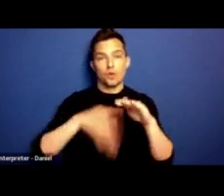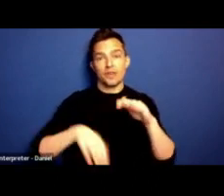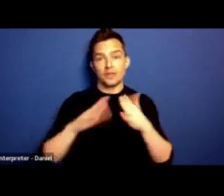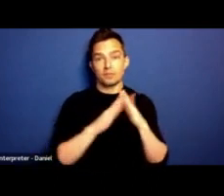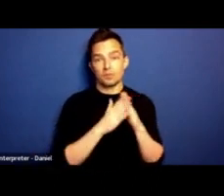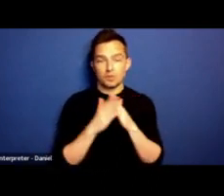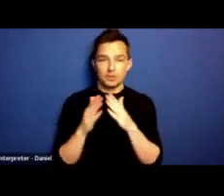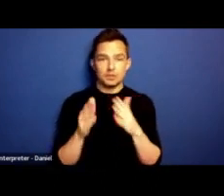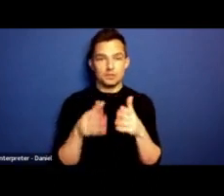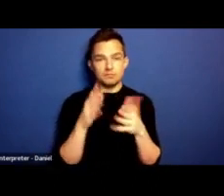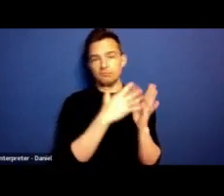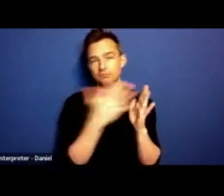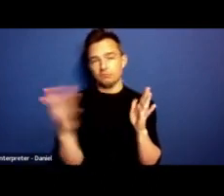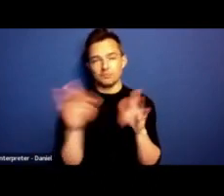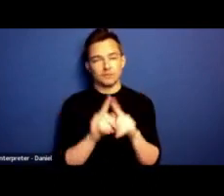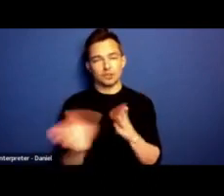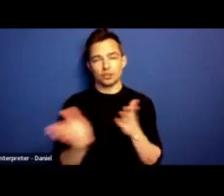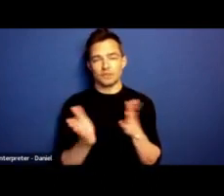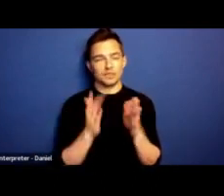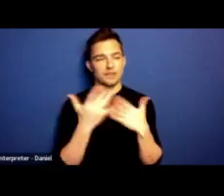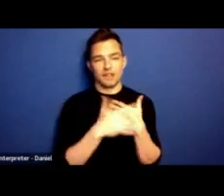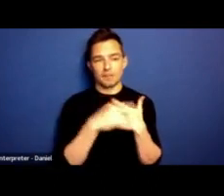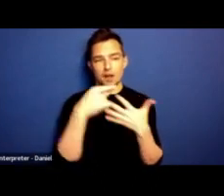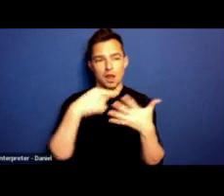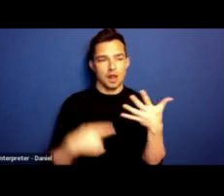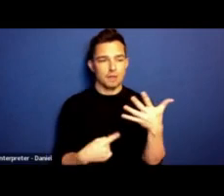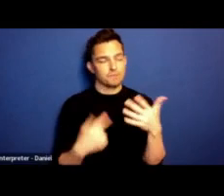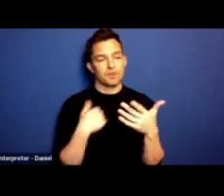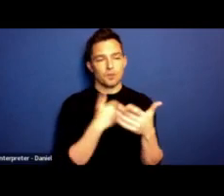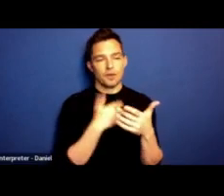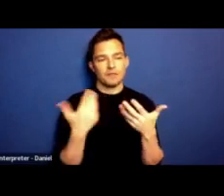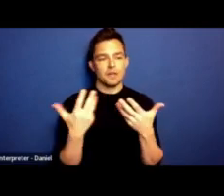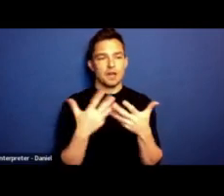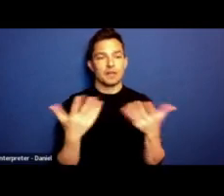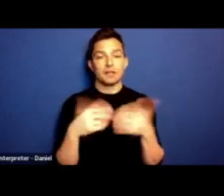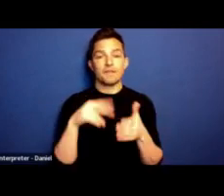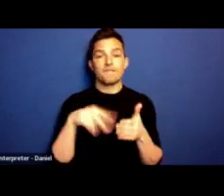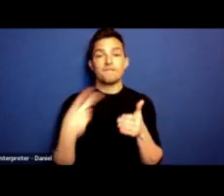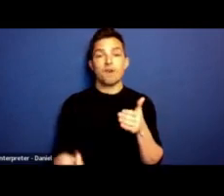services that exist. We have a number of Falls Prevention Demonstrations, and they're